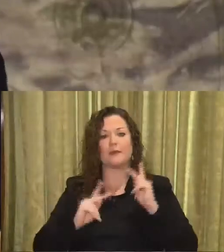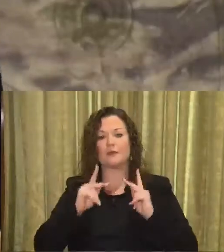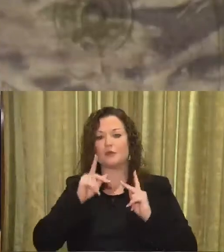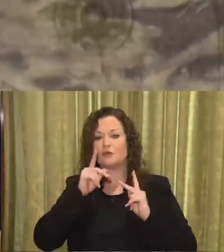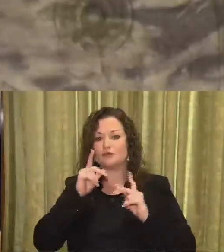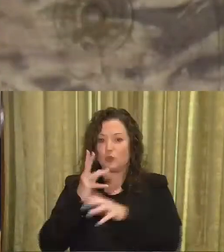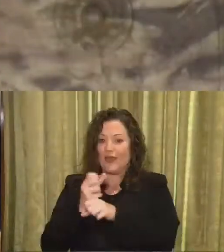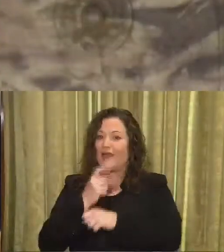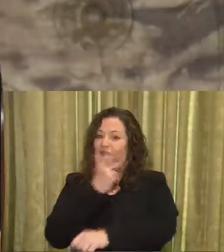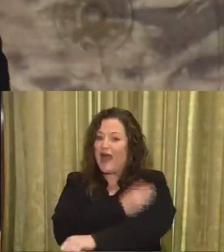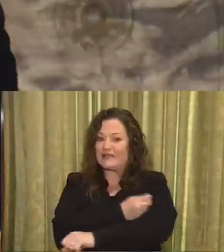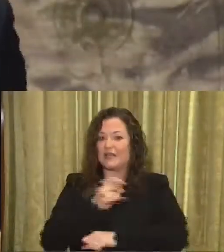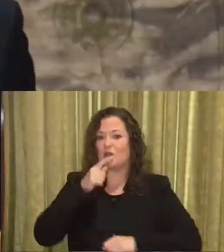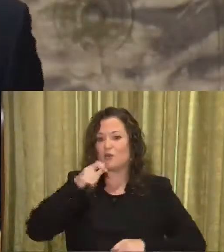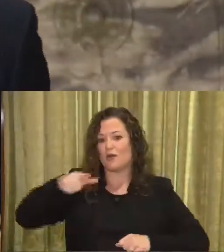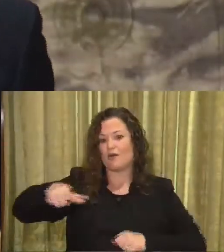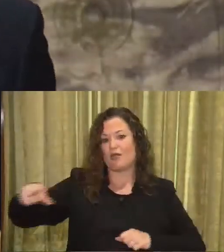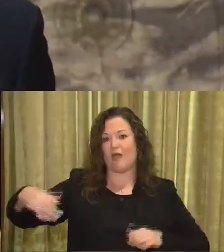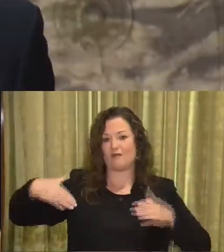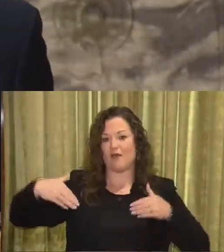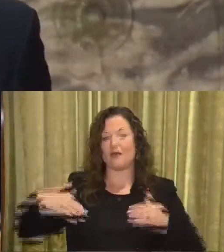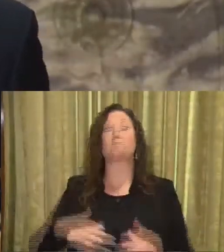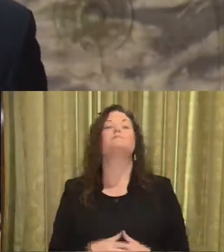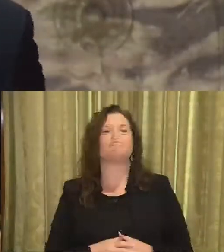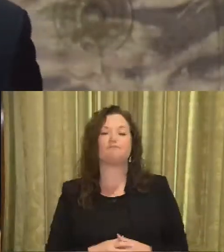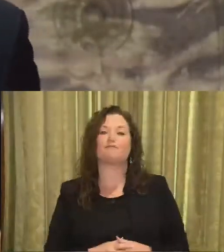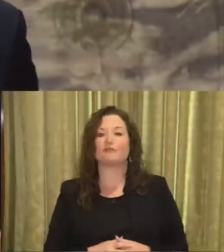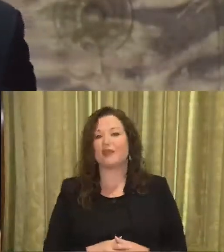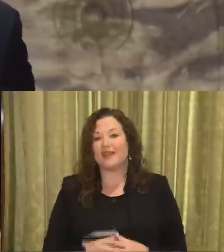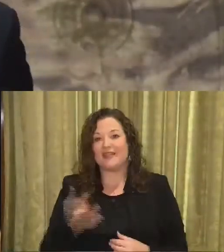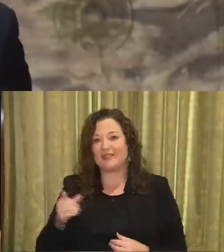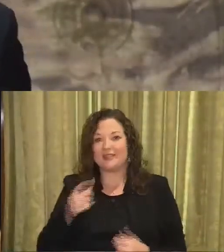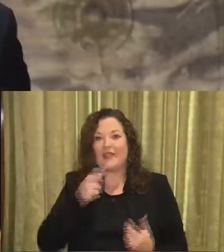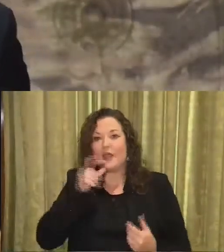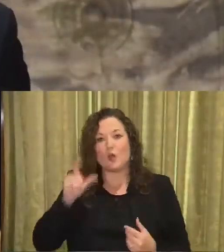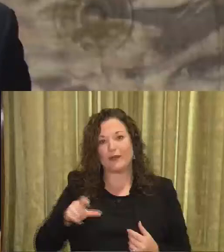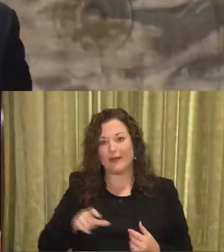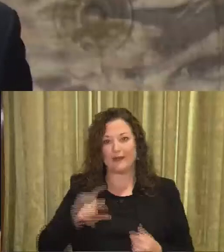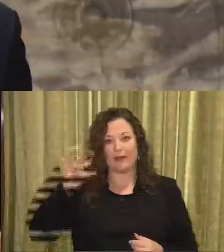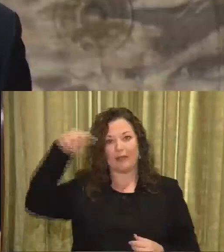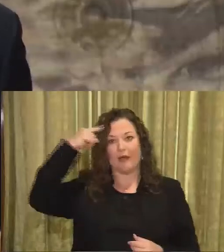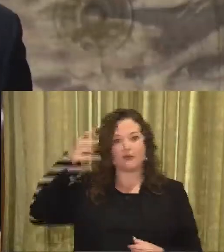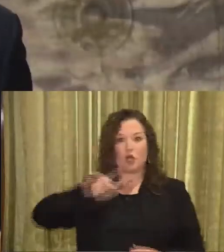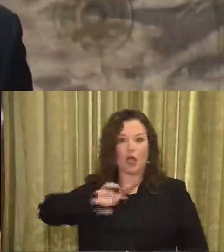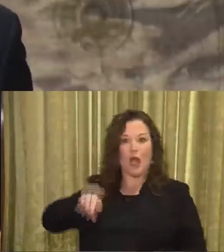Well, the last thing they need to have is a governor coming and lecturing them, or even Doctor Romero,